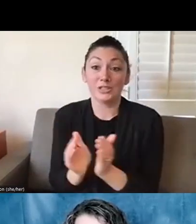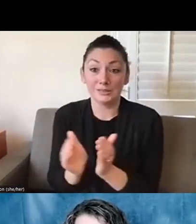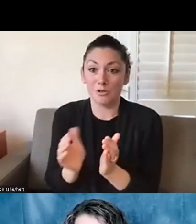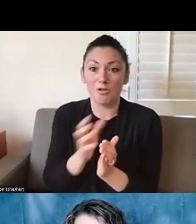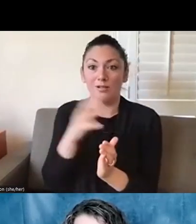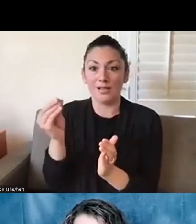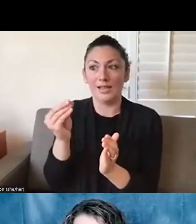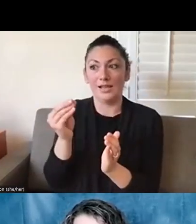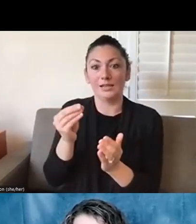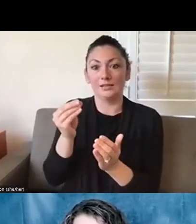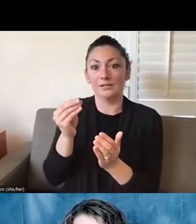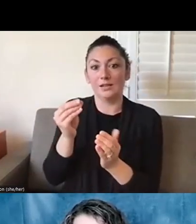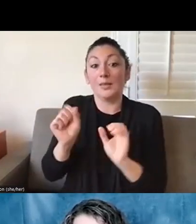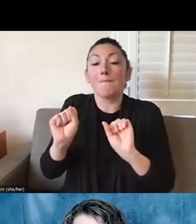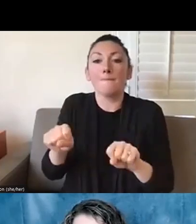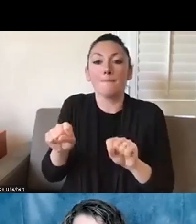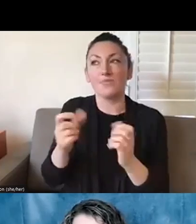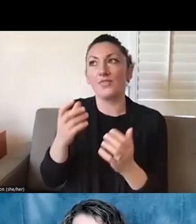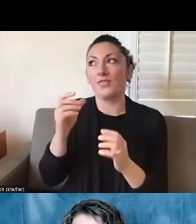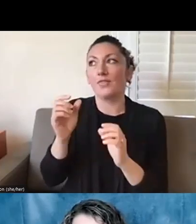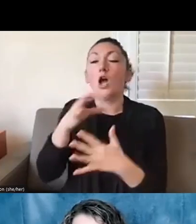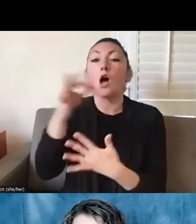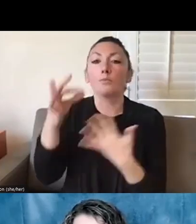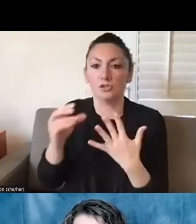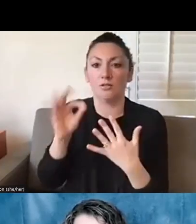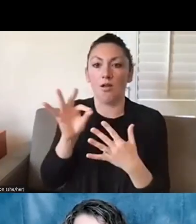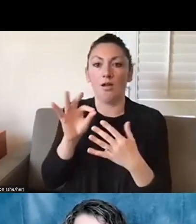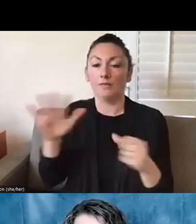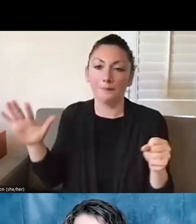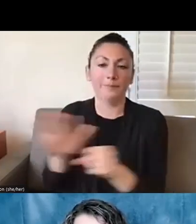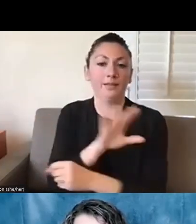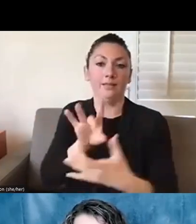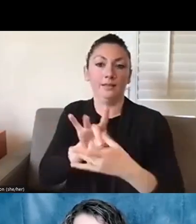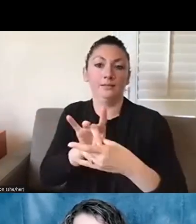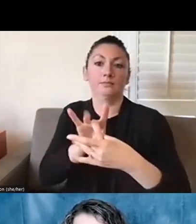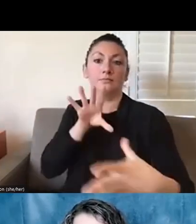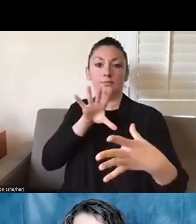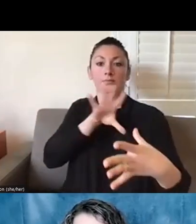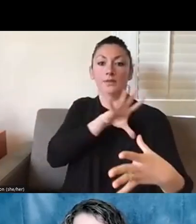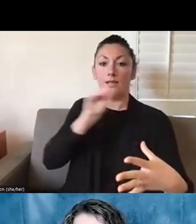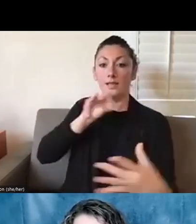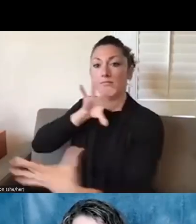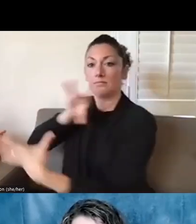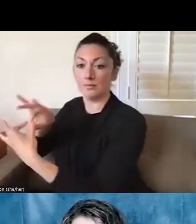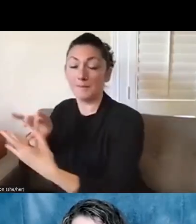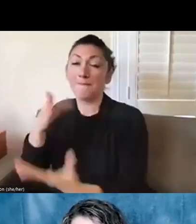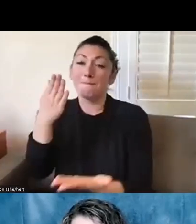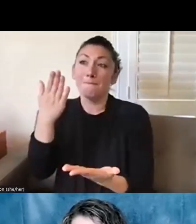that pool of people is very small, and the option of completely disengaging